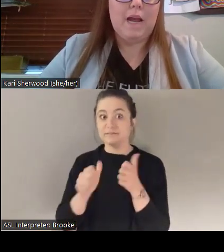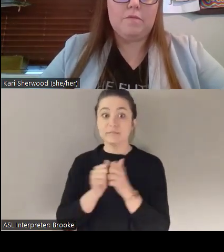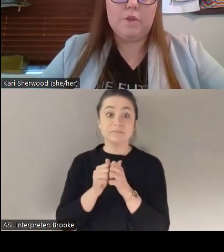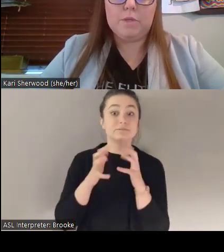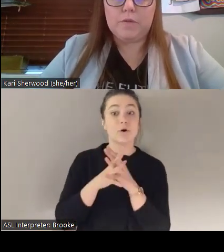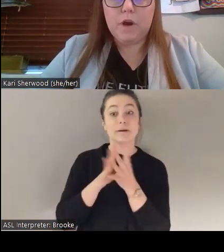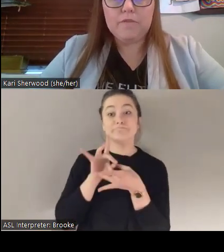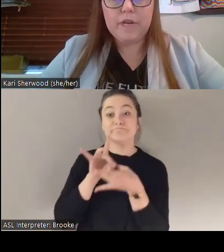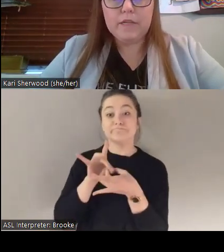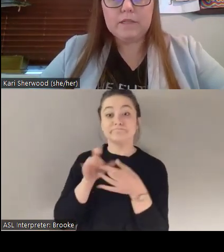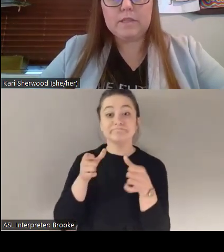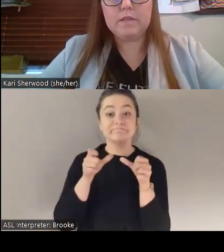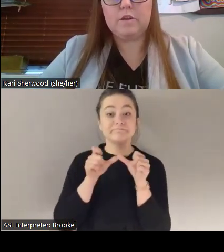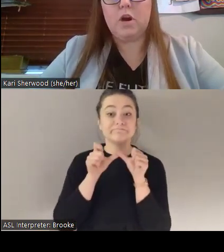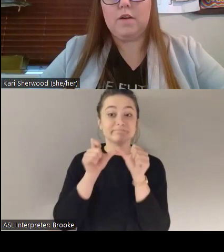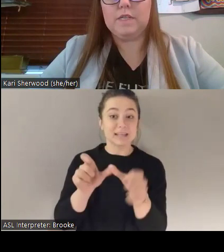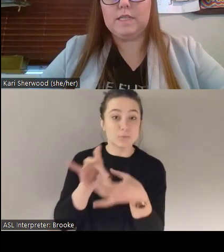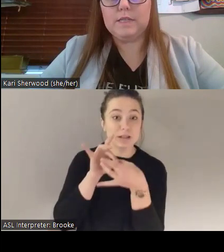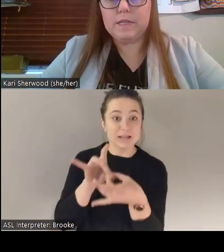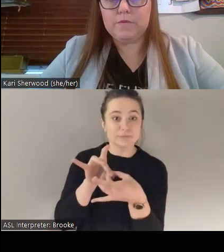have low self-confidence. They're often sensitive to